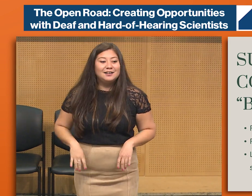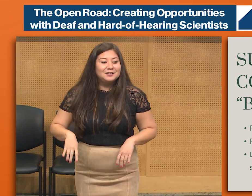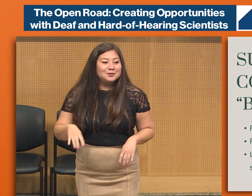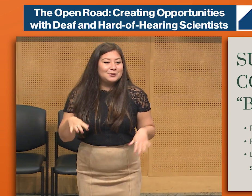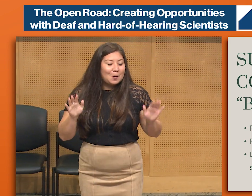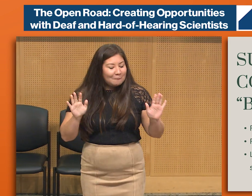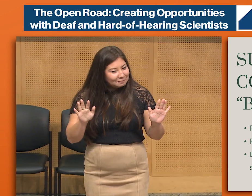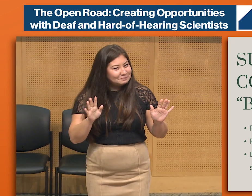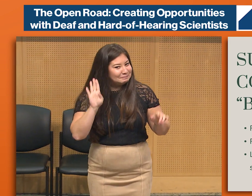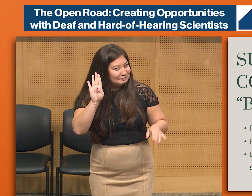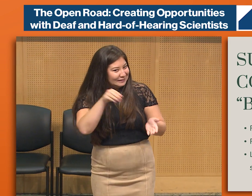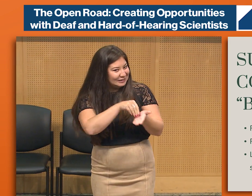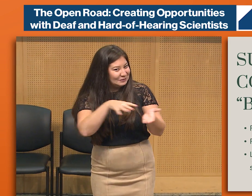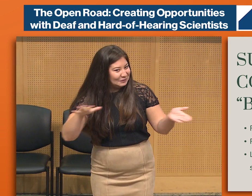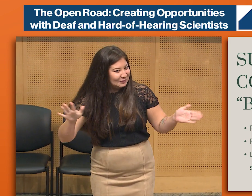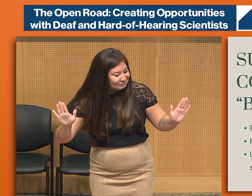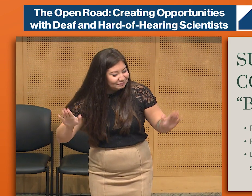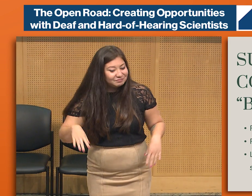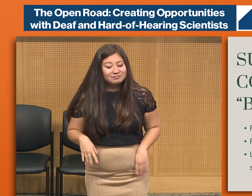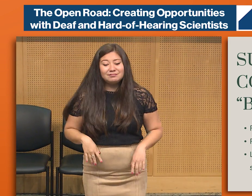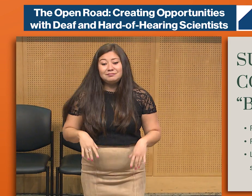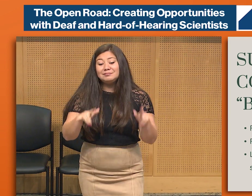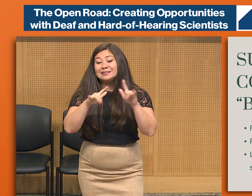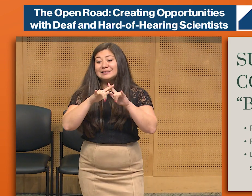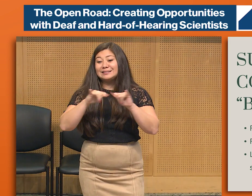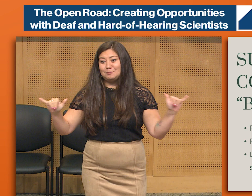I was a very good procrastinator as a student.